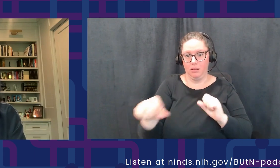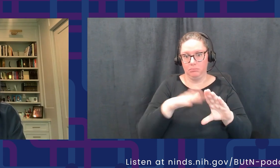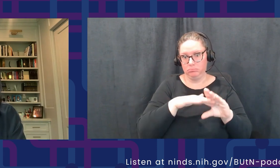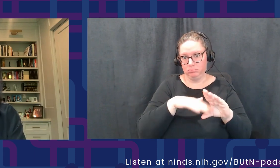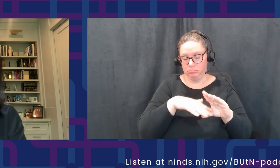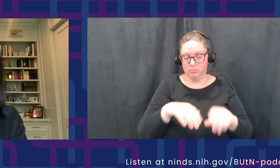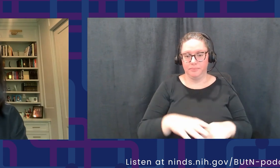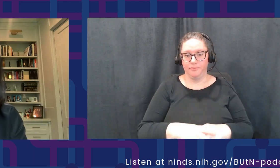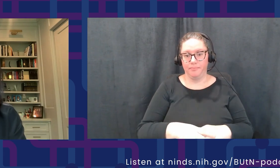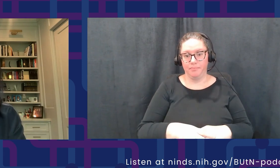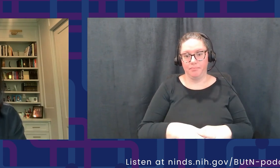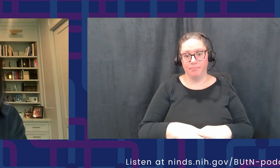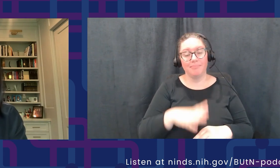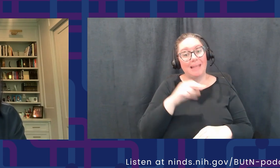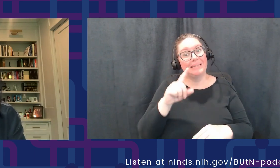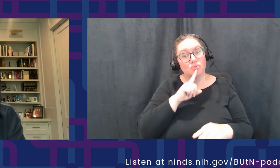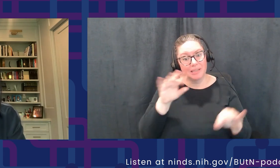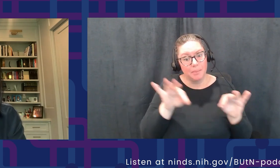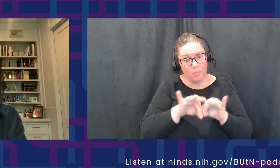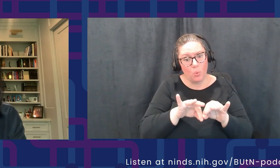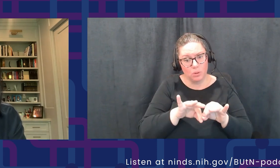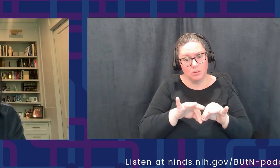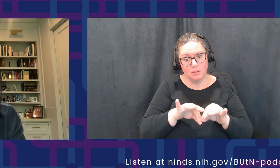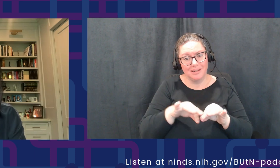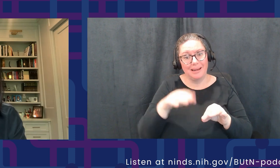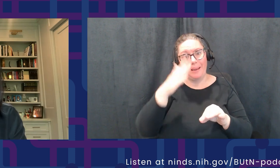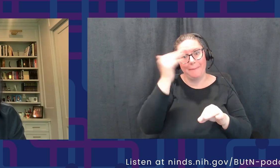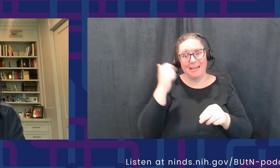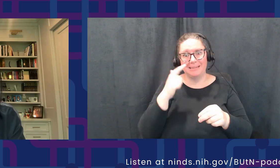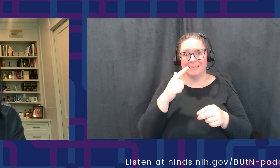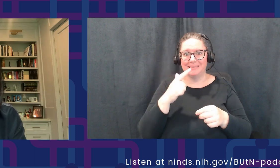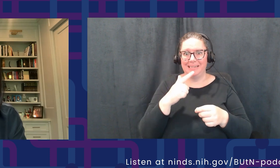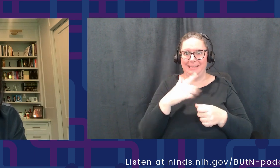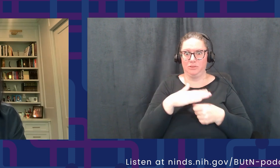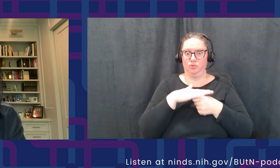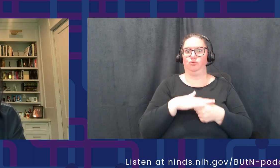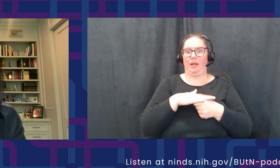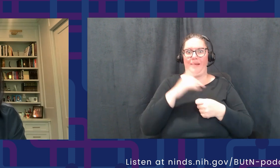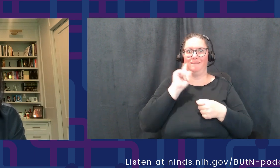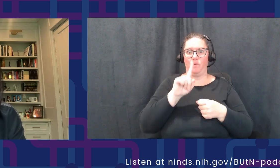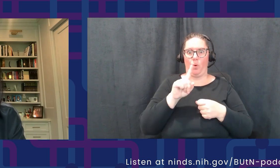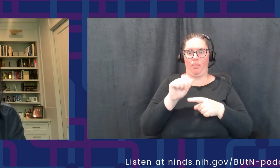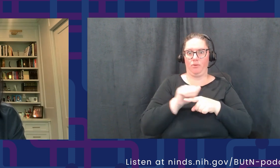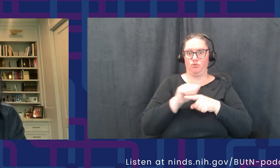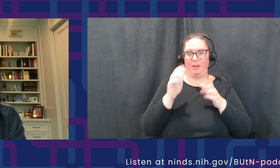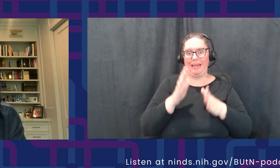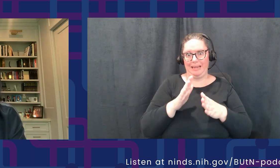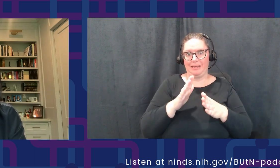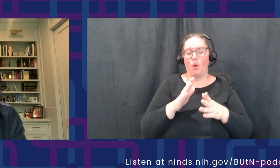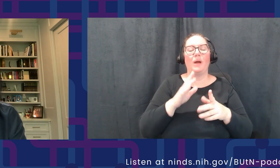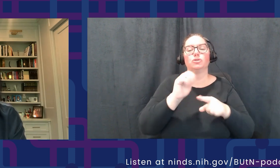And it is really important because it's training for the trainees. If we teach them how to do that, we're helping them.